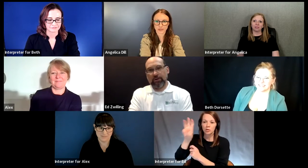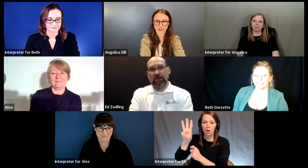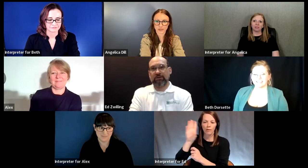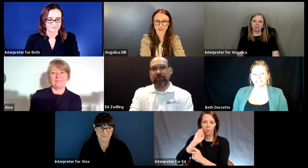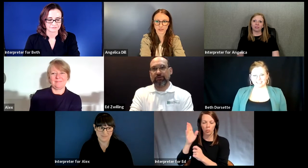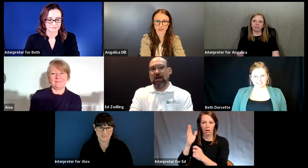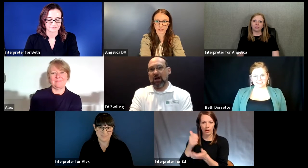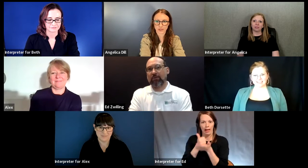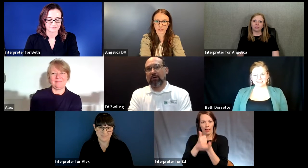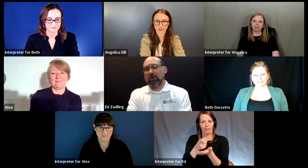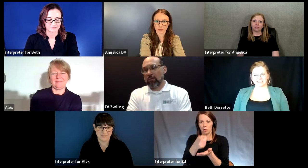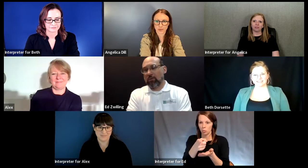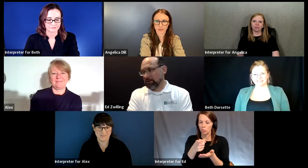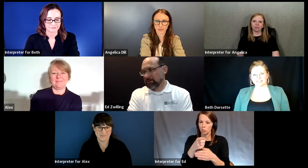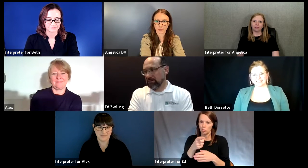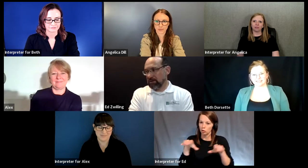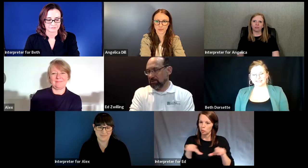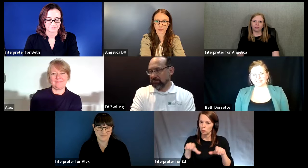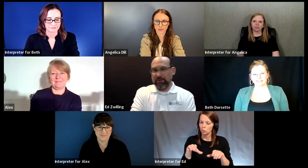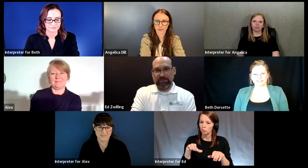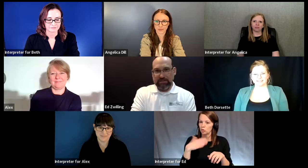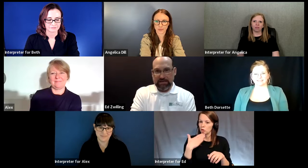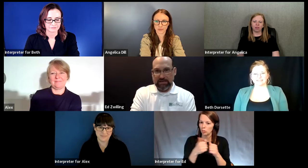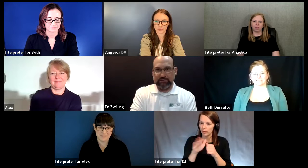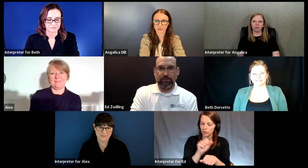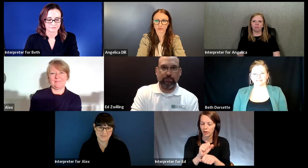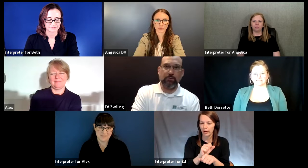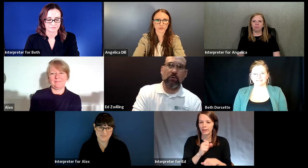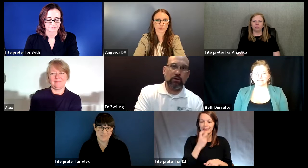productive in your job, whether it's, you know, speech-to-text.